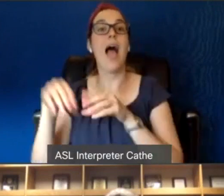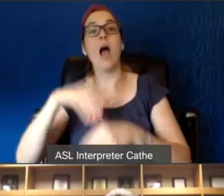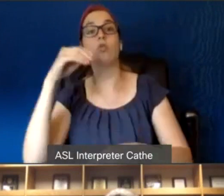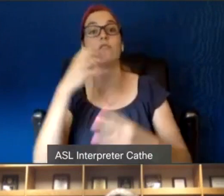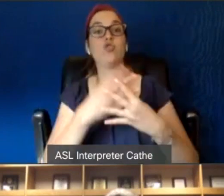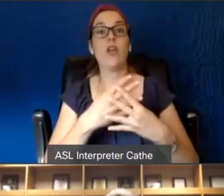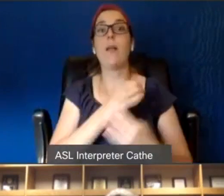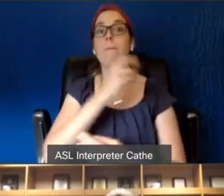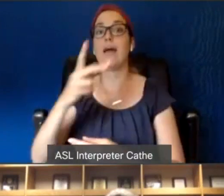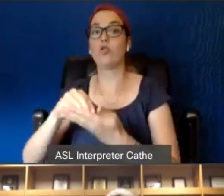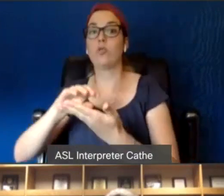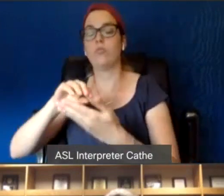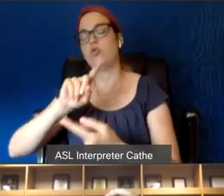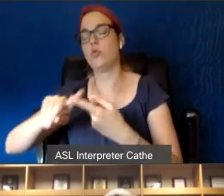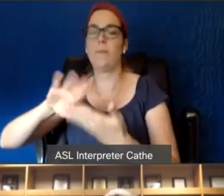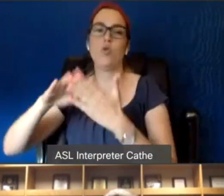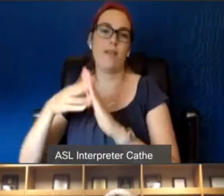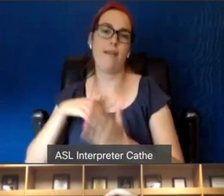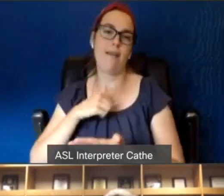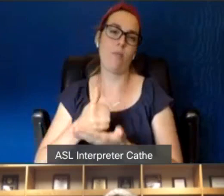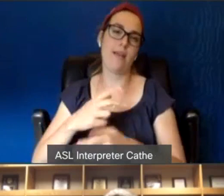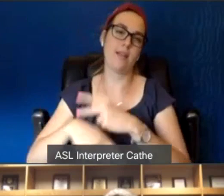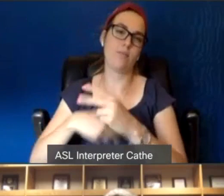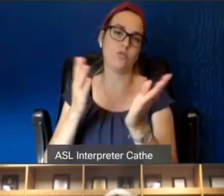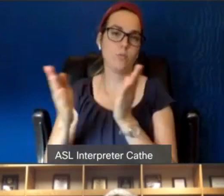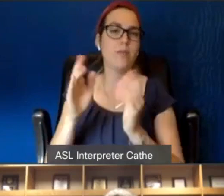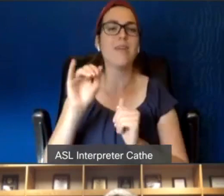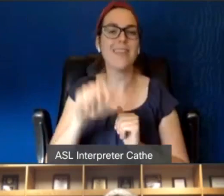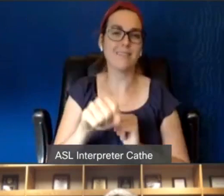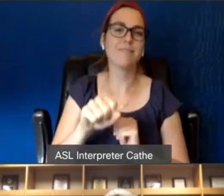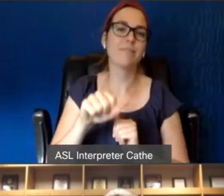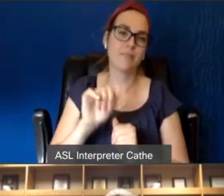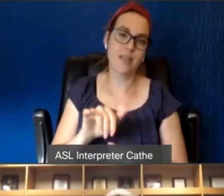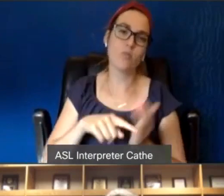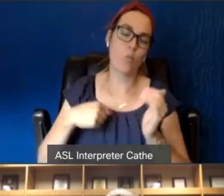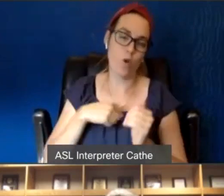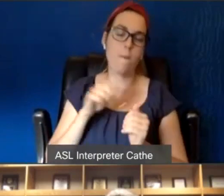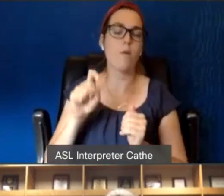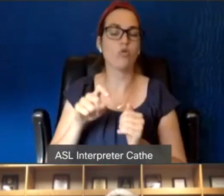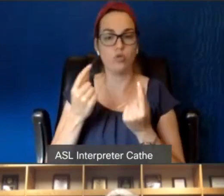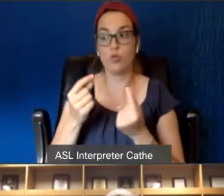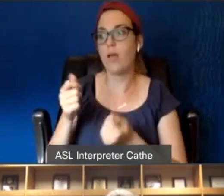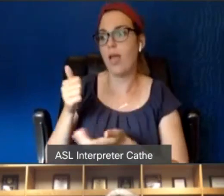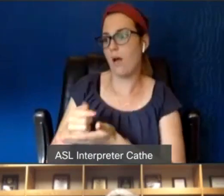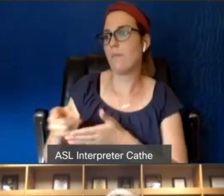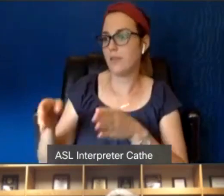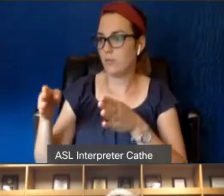I mean that's what a CRS is supposed to do regardless, we're supposed to just help the individual succeed,